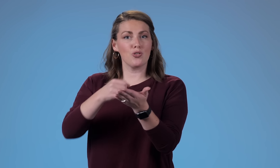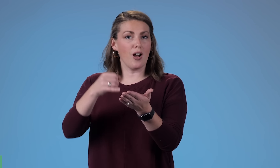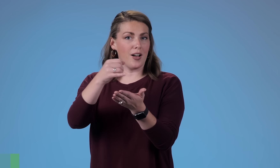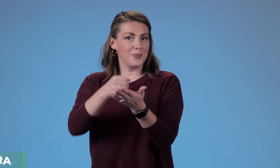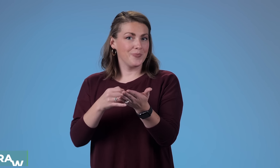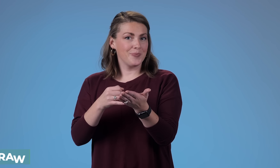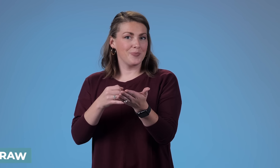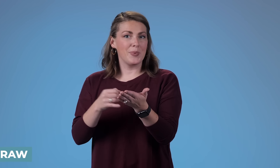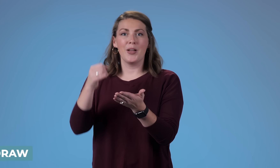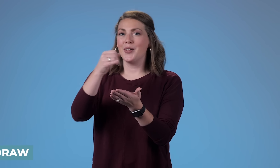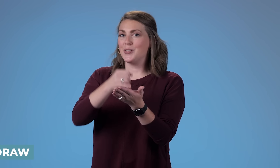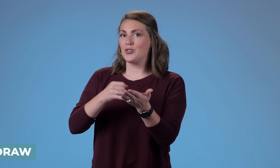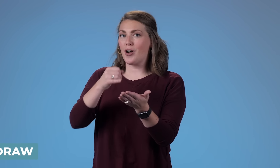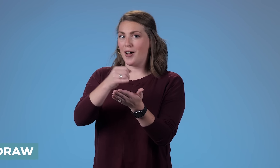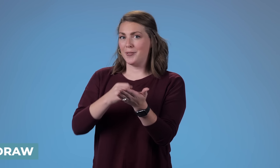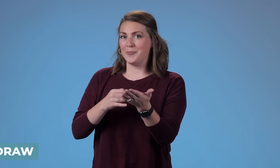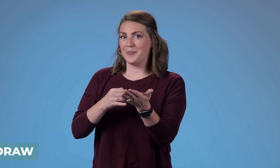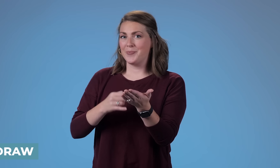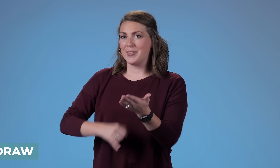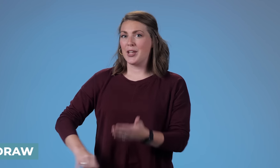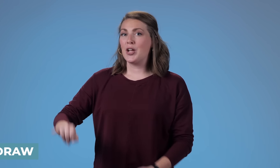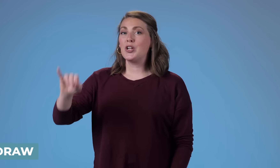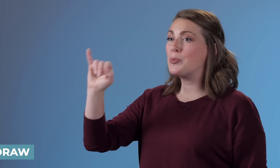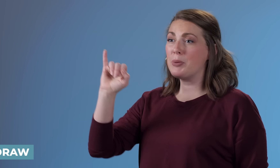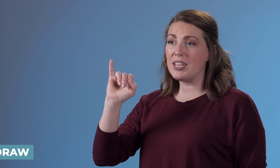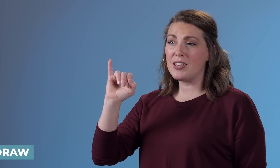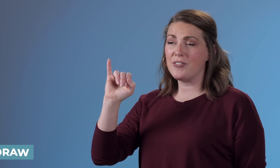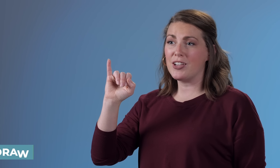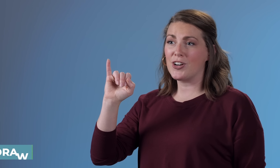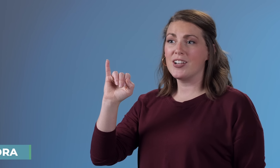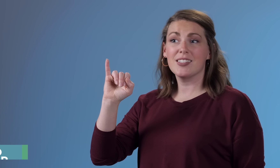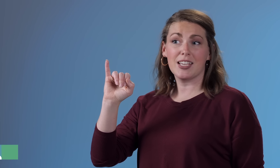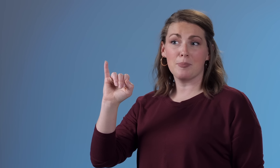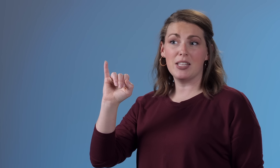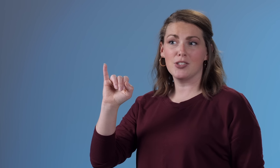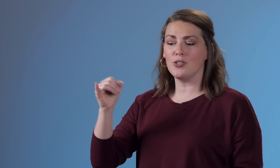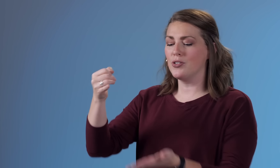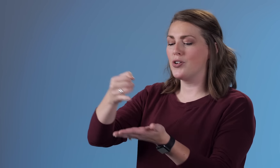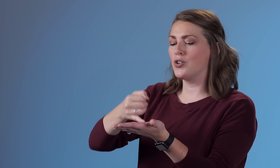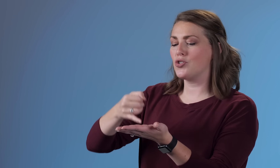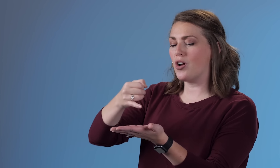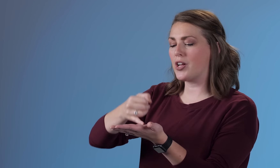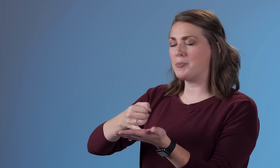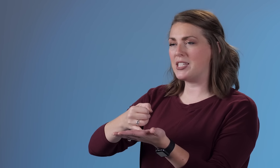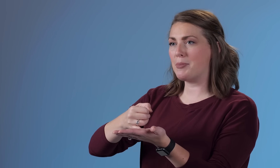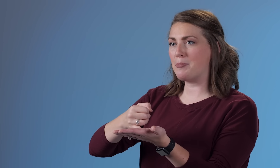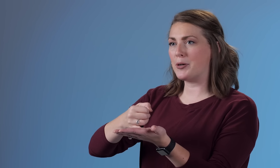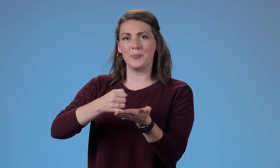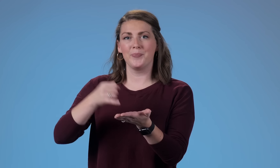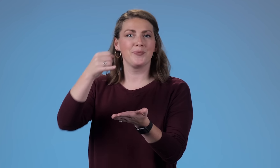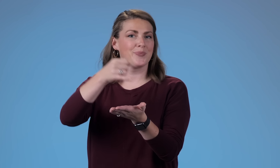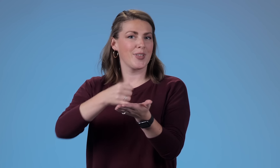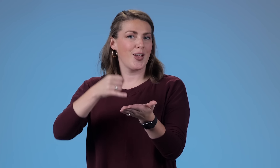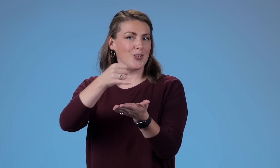Draw. Draw your pinky finger. It's like a pencil drawing on a piece of paper.